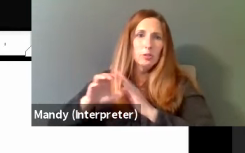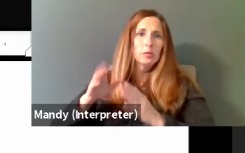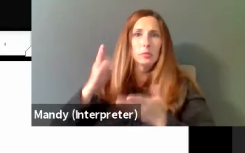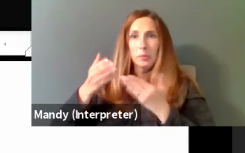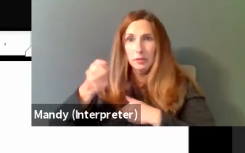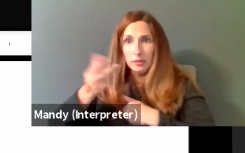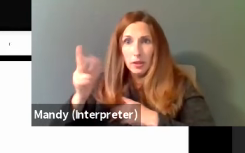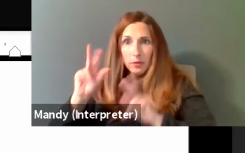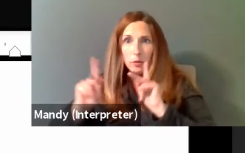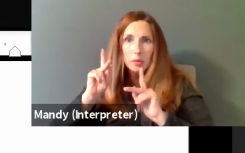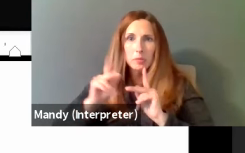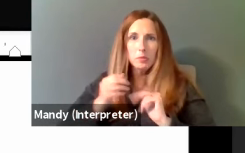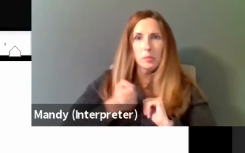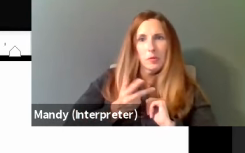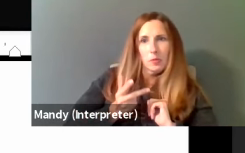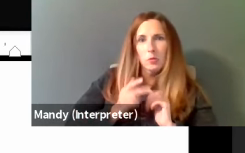you can kind of revise as you go.